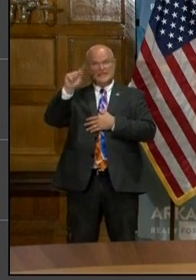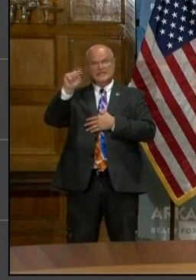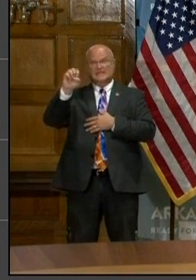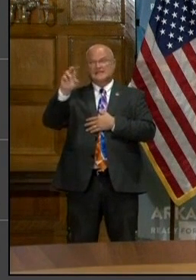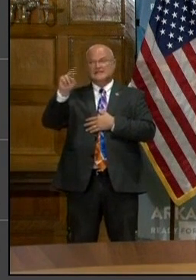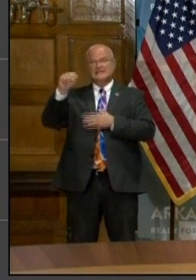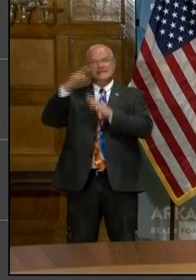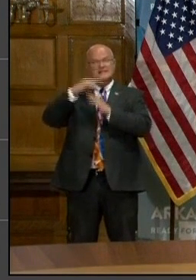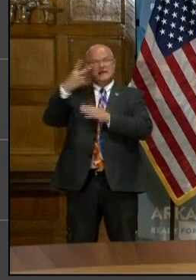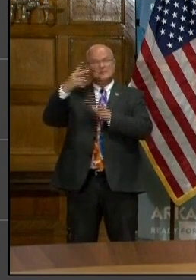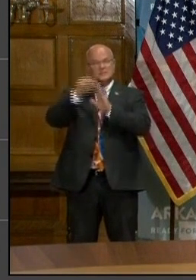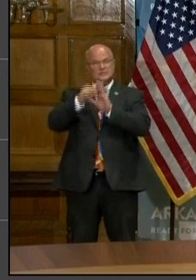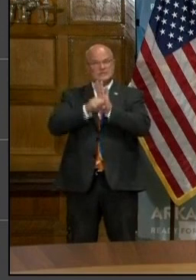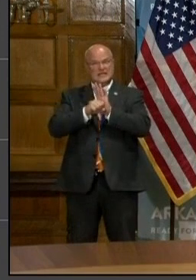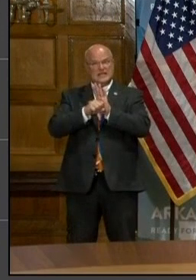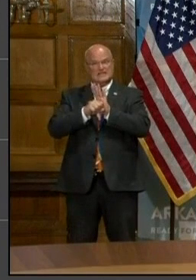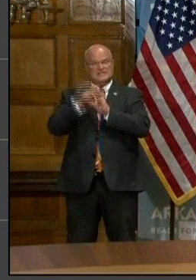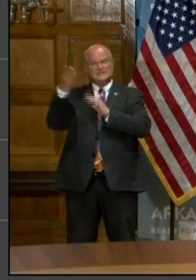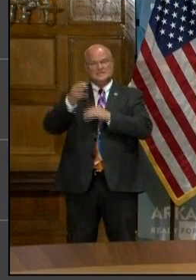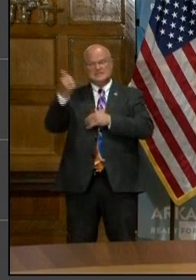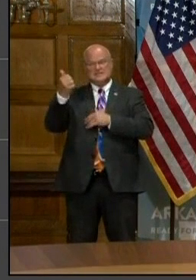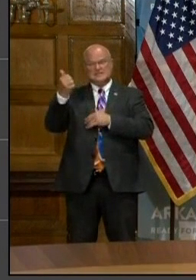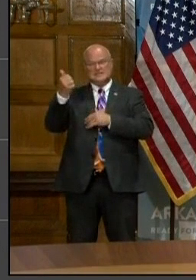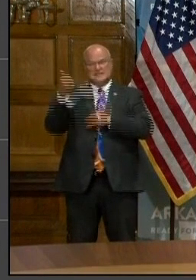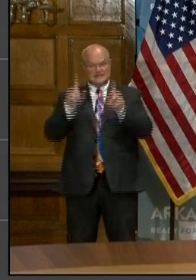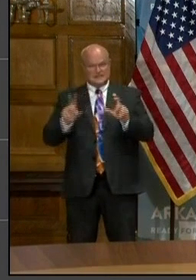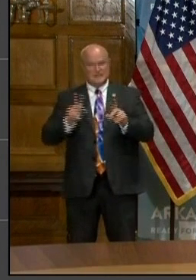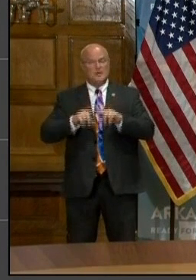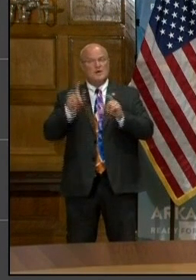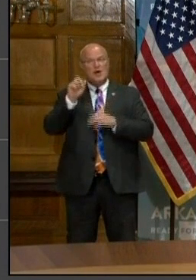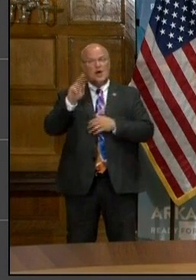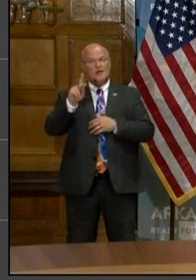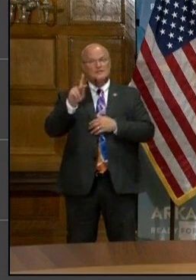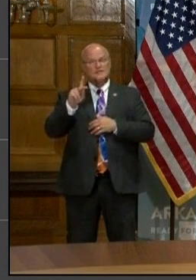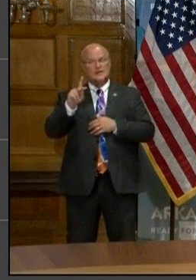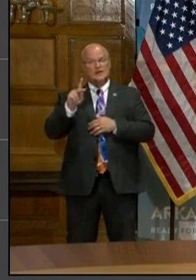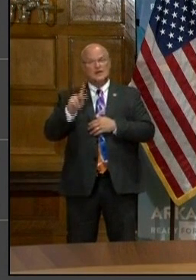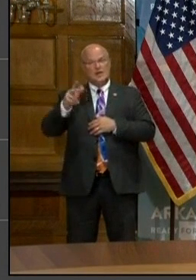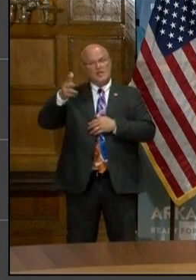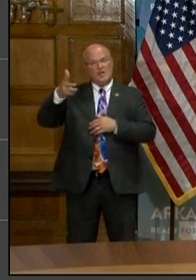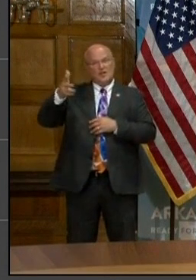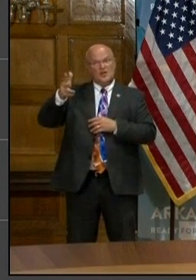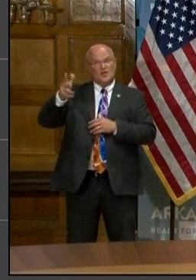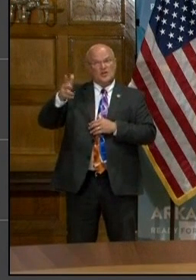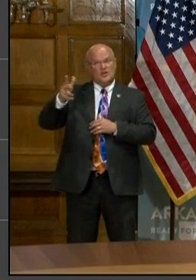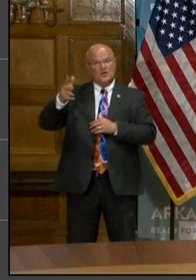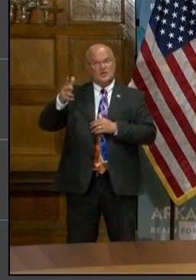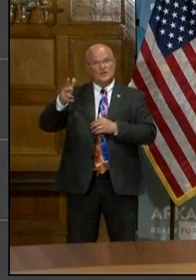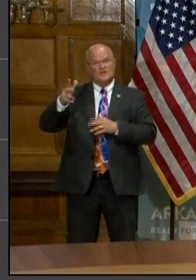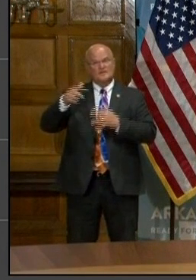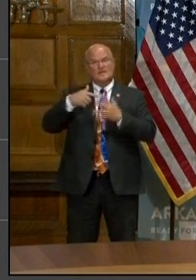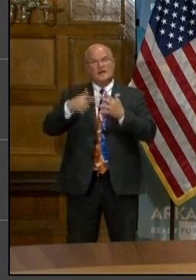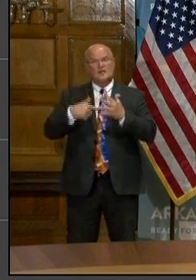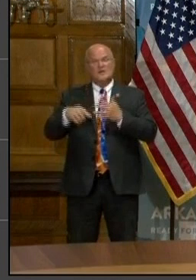ARKANSAS IS STILL IN THE BOTTOM TIER. IF YOU GO TO JUNE, LET'S LOOK AT WHERE WE ARE IN COMPARISON WITH THE OTHER STATES. HERE YOU STILL HAVE LOUISIANA